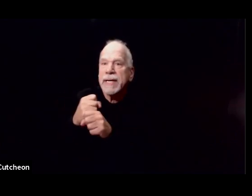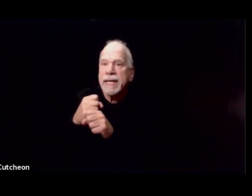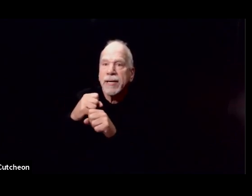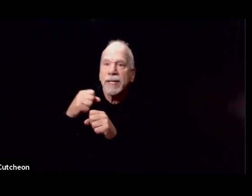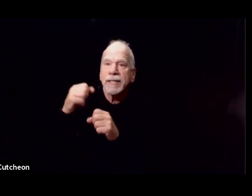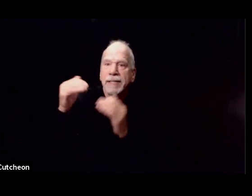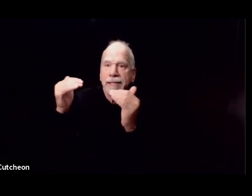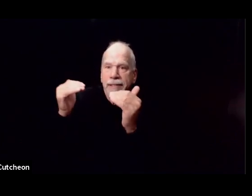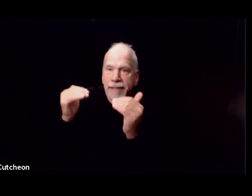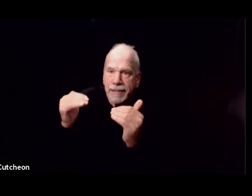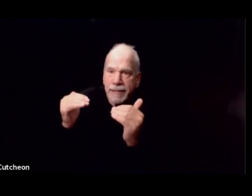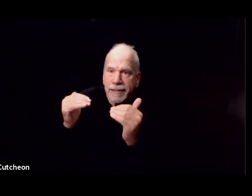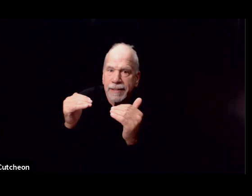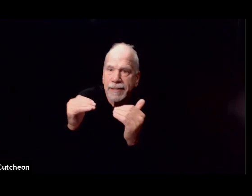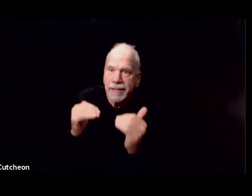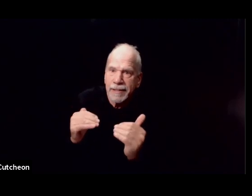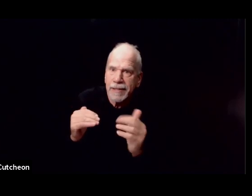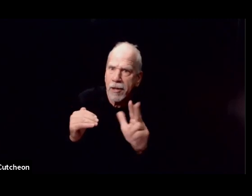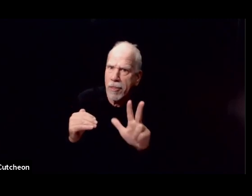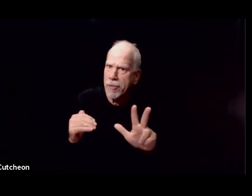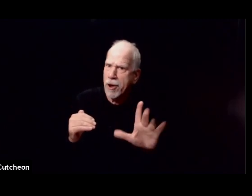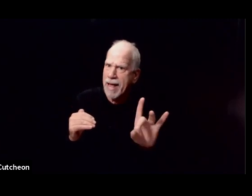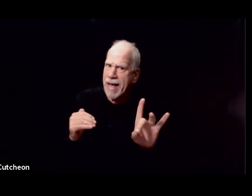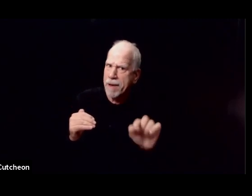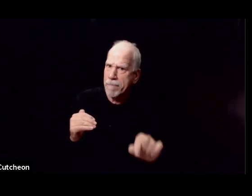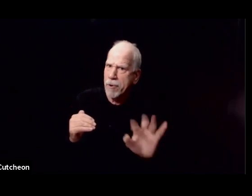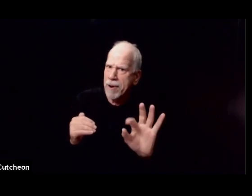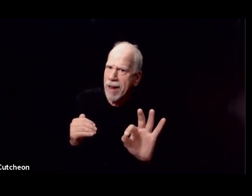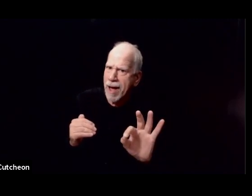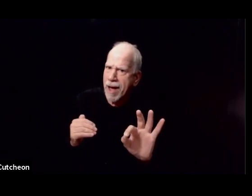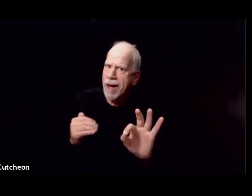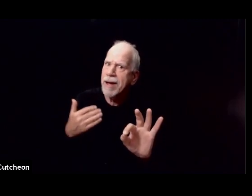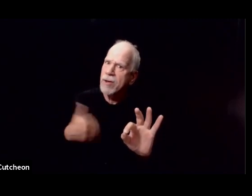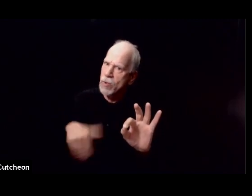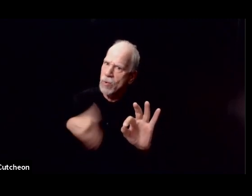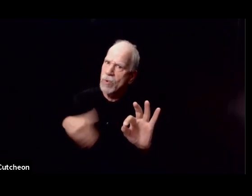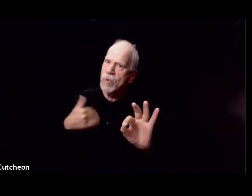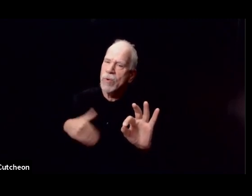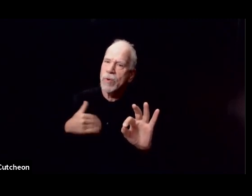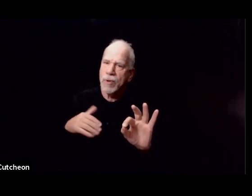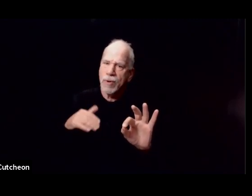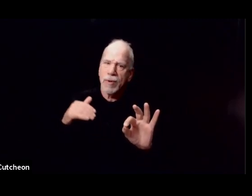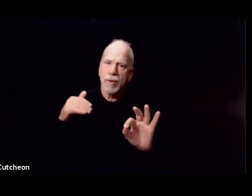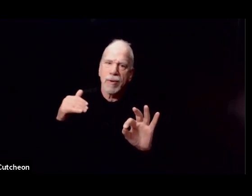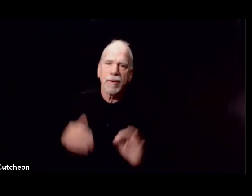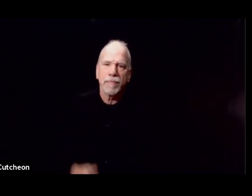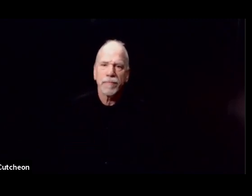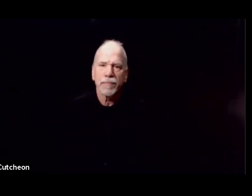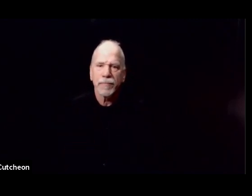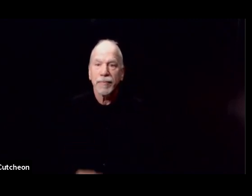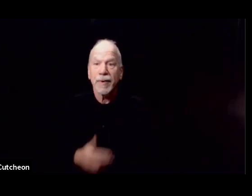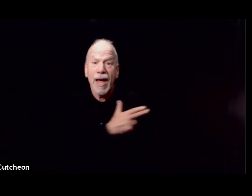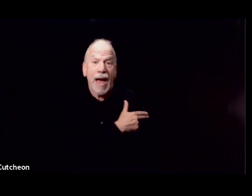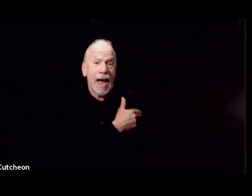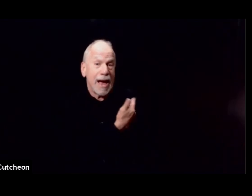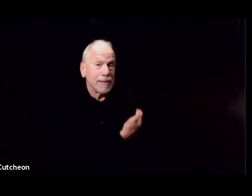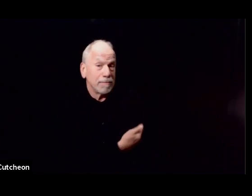a short period of time. There are 260 patients currently in the hospital, 125 of those in